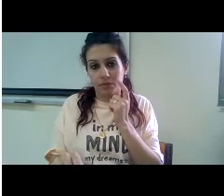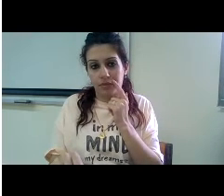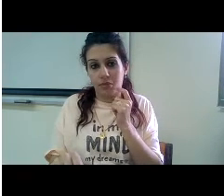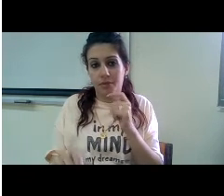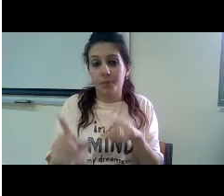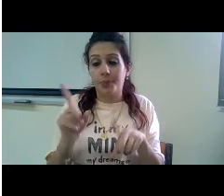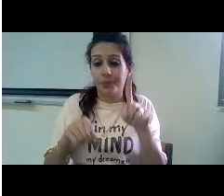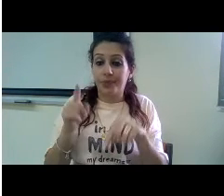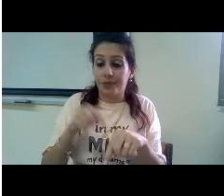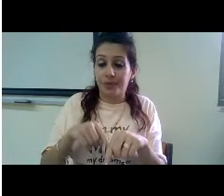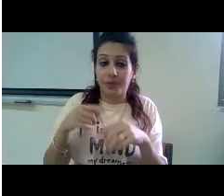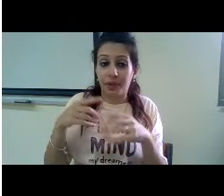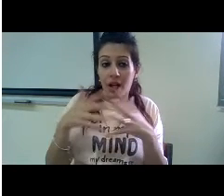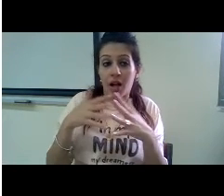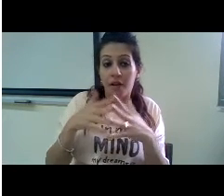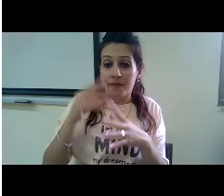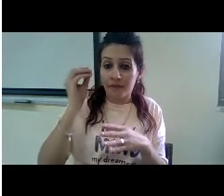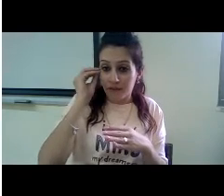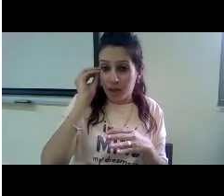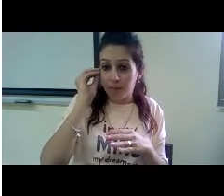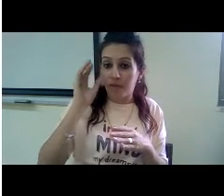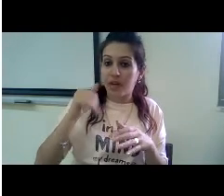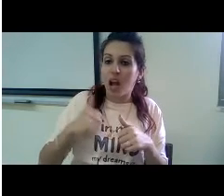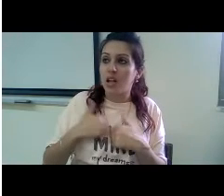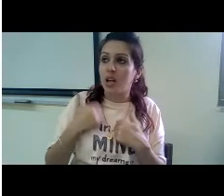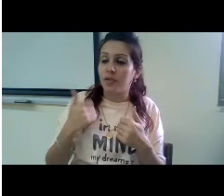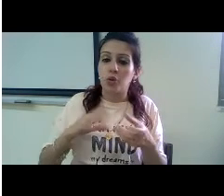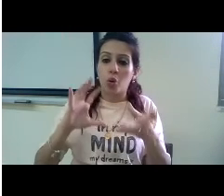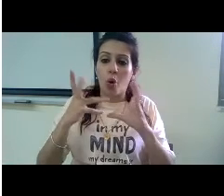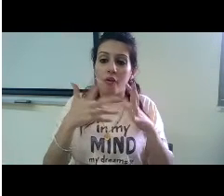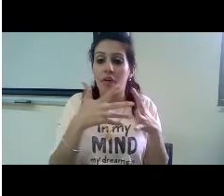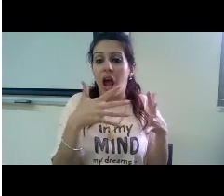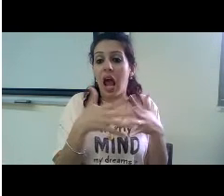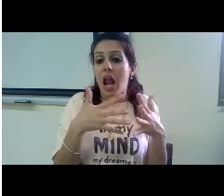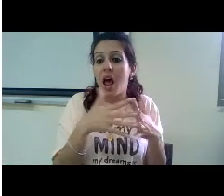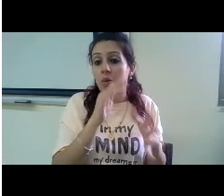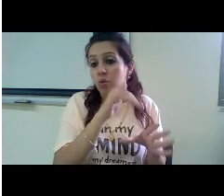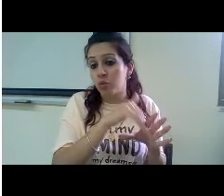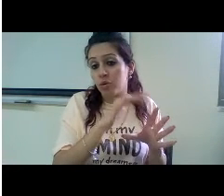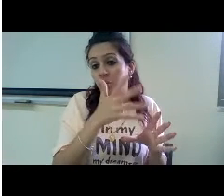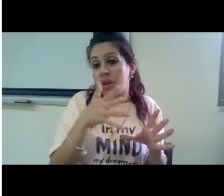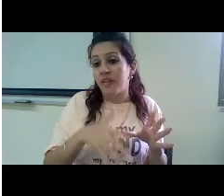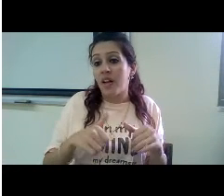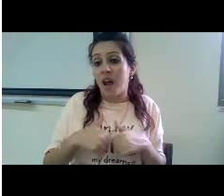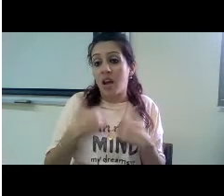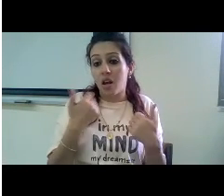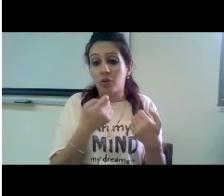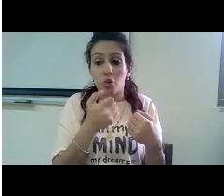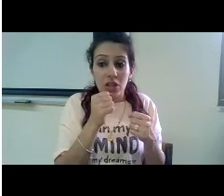And this is a starting point that can change their approach to also school education.